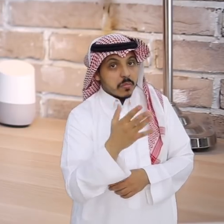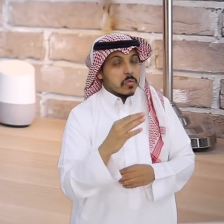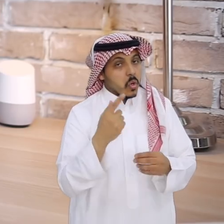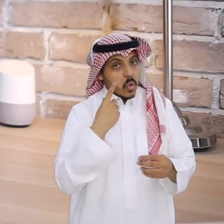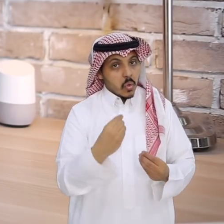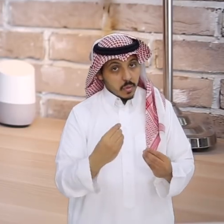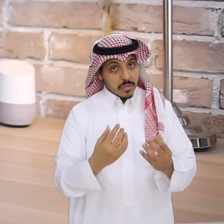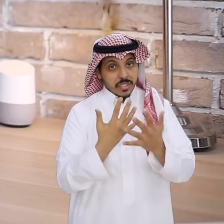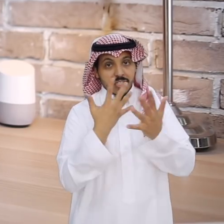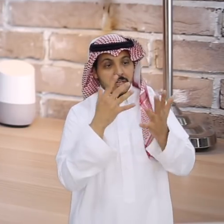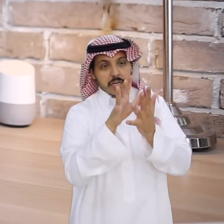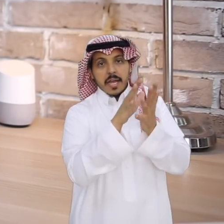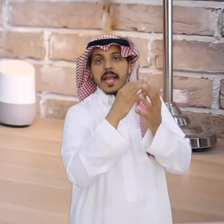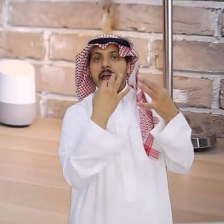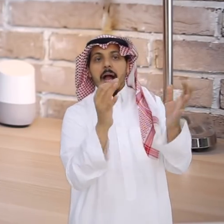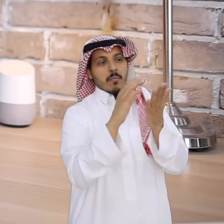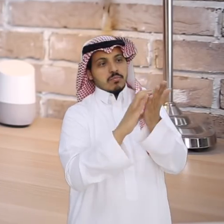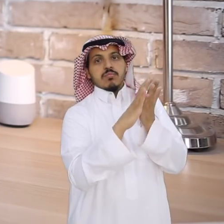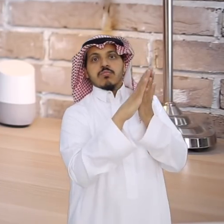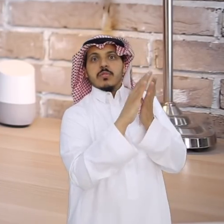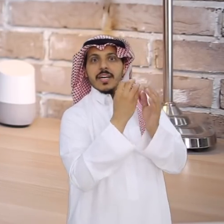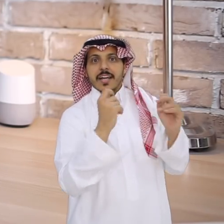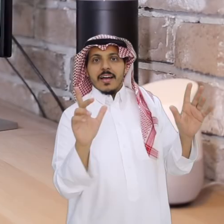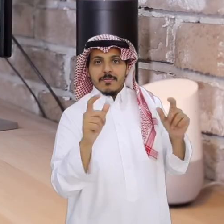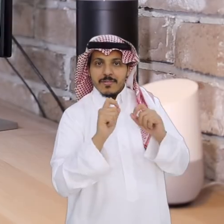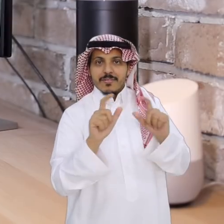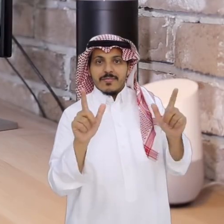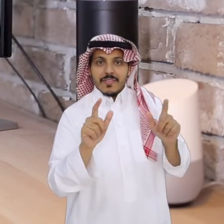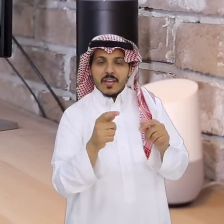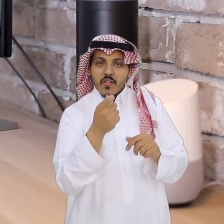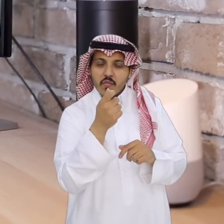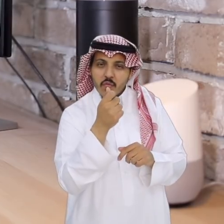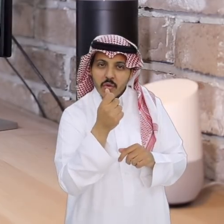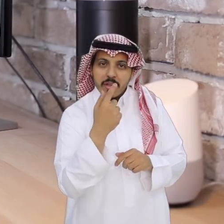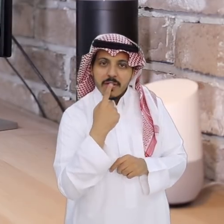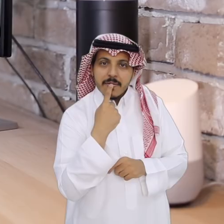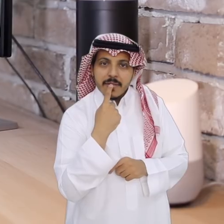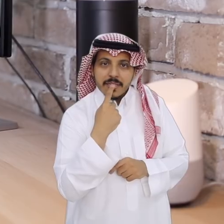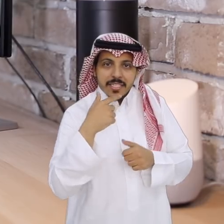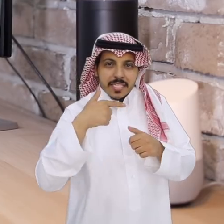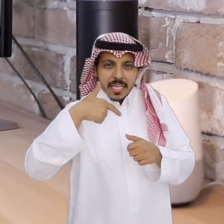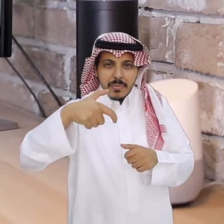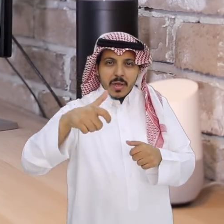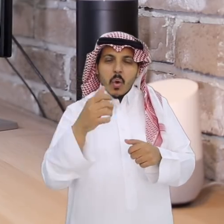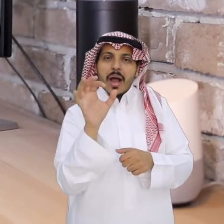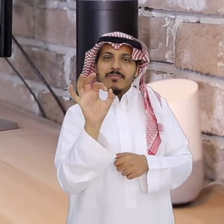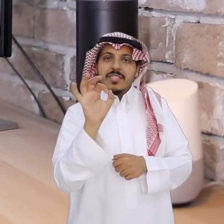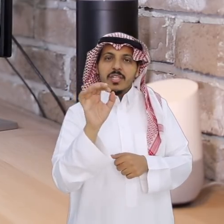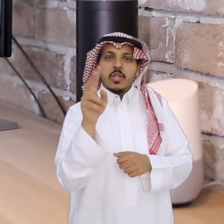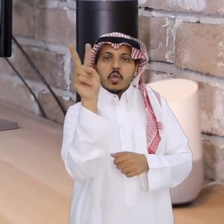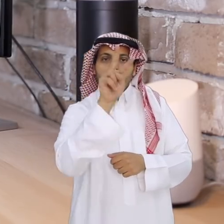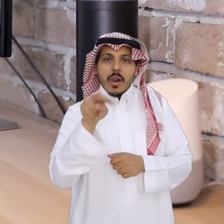let's hope it will have a full screen. It won't be less than 650USD.